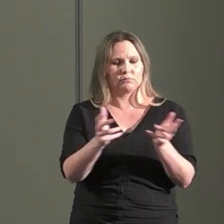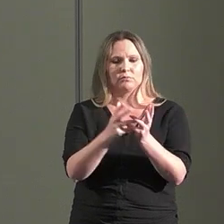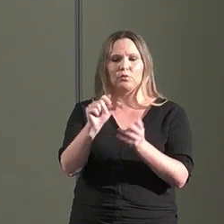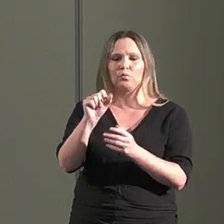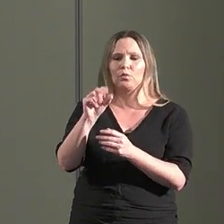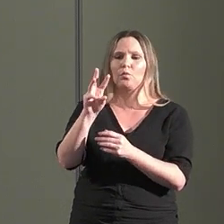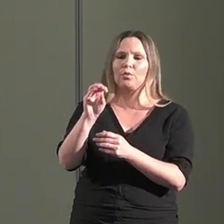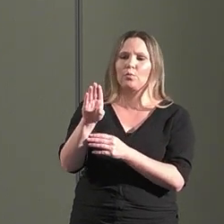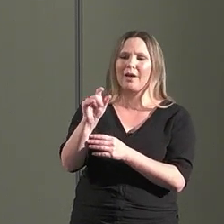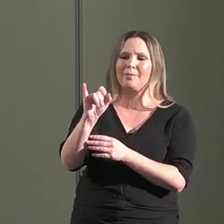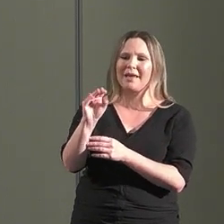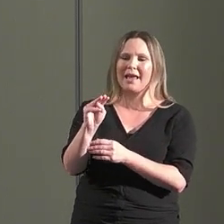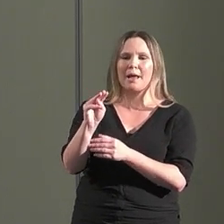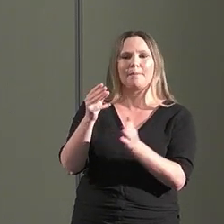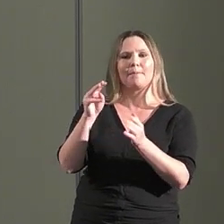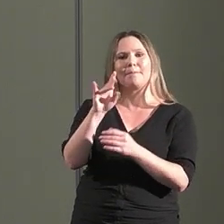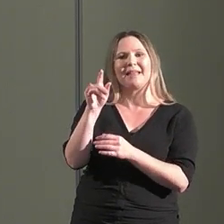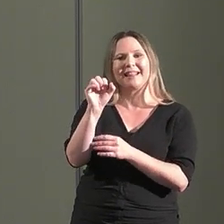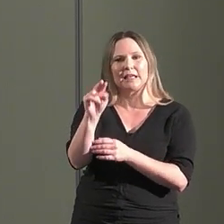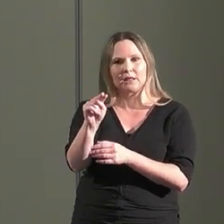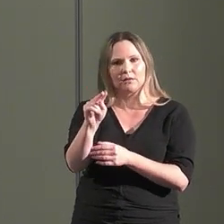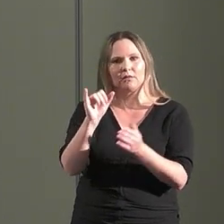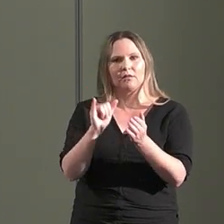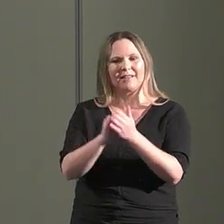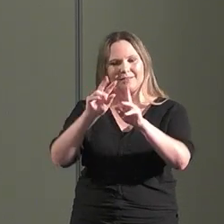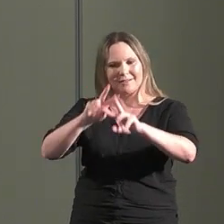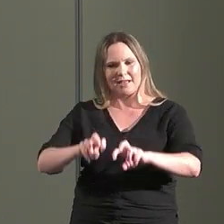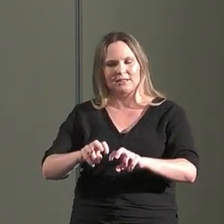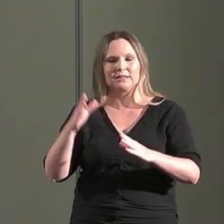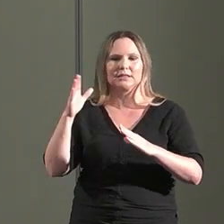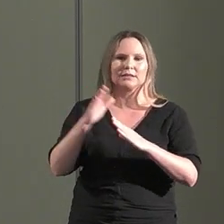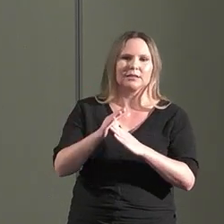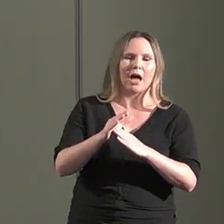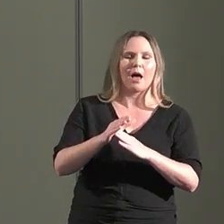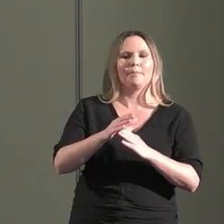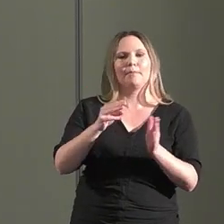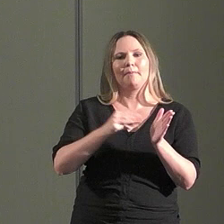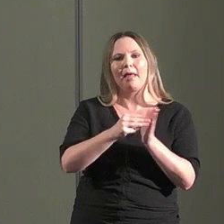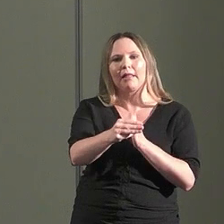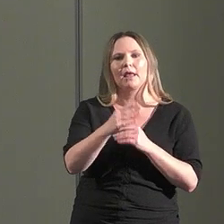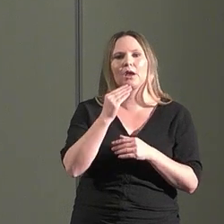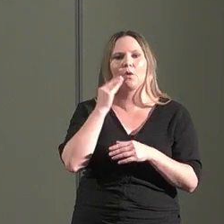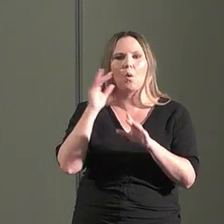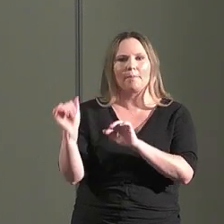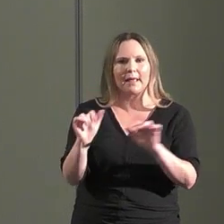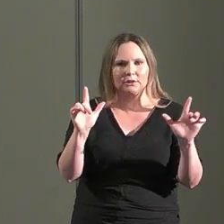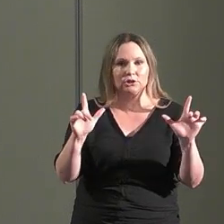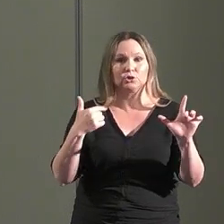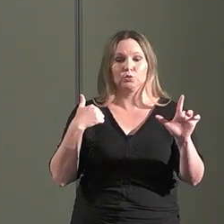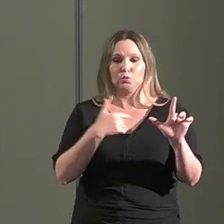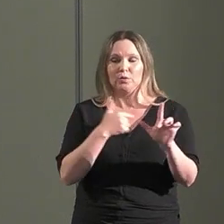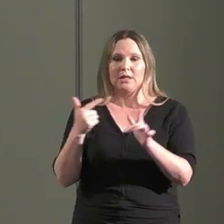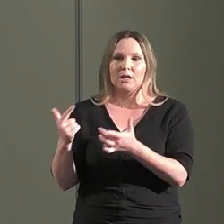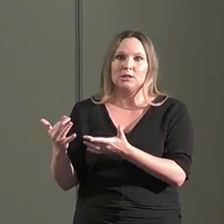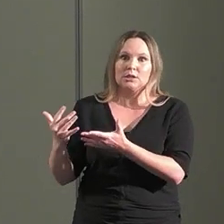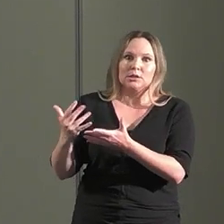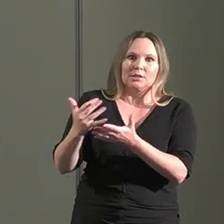That is an annual analyst they do the top million home pages. And we collect a lot of data.